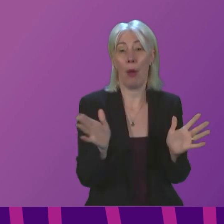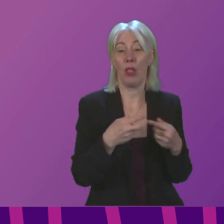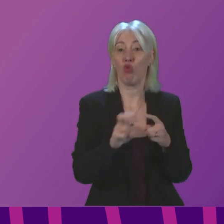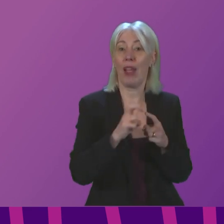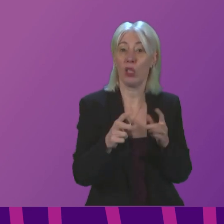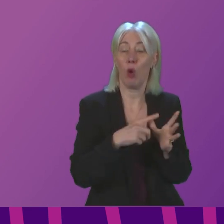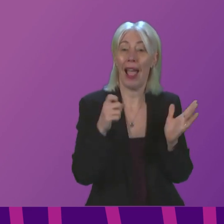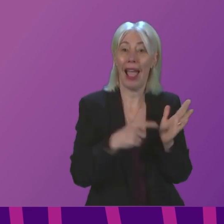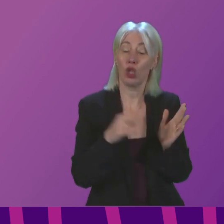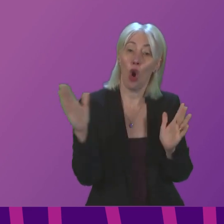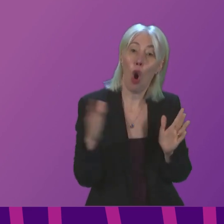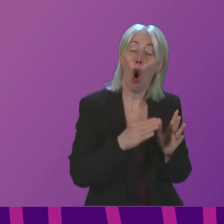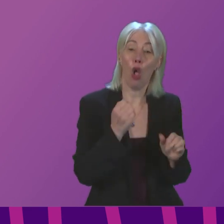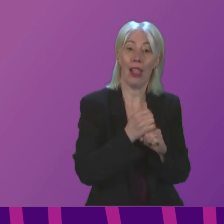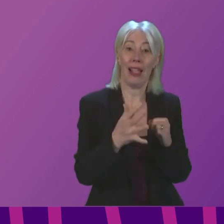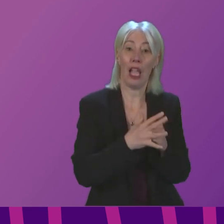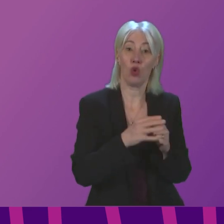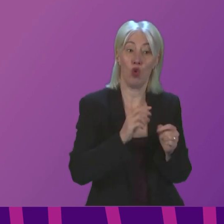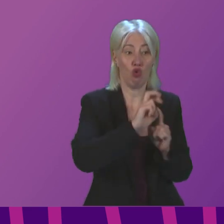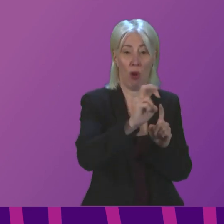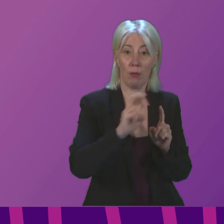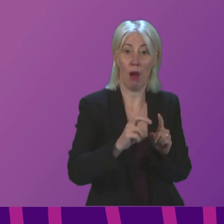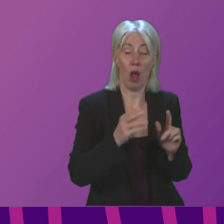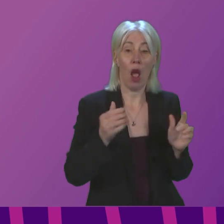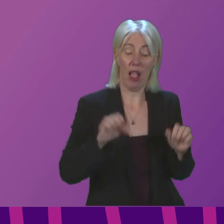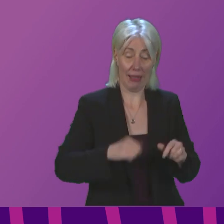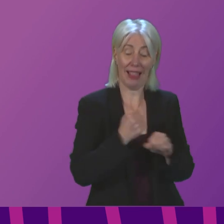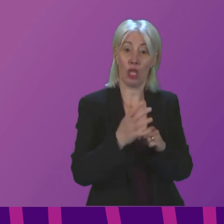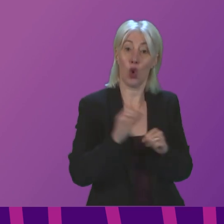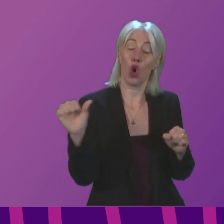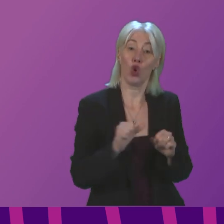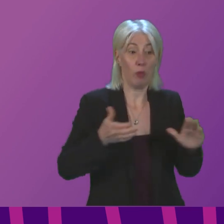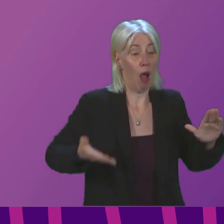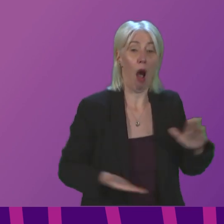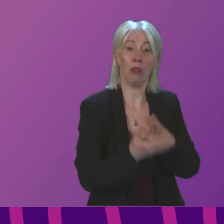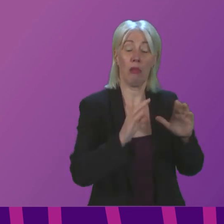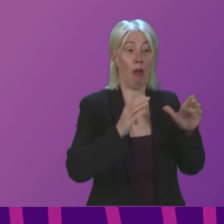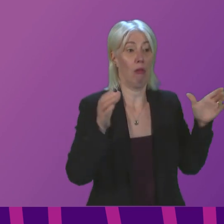greater Glasgow under a single, integrated, publicly controlled franchise, with London-style capped fares?